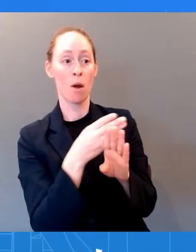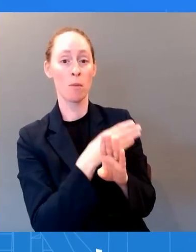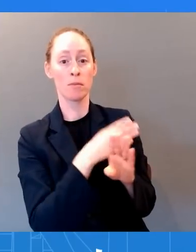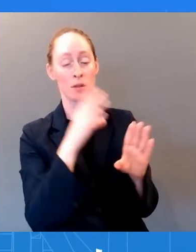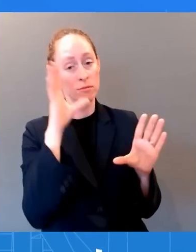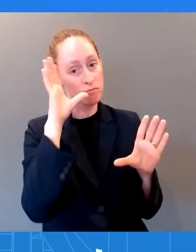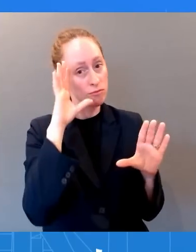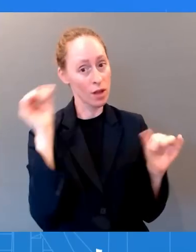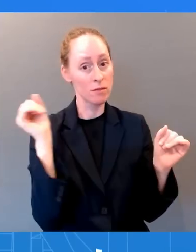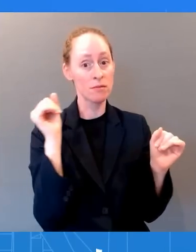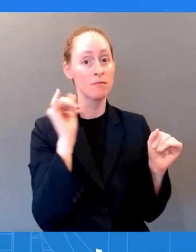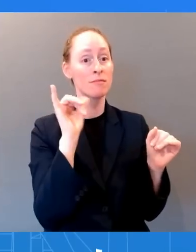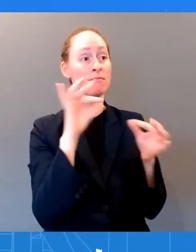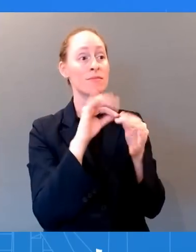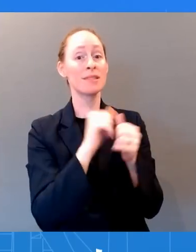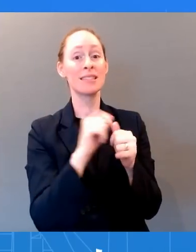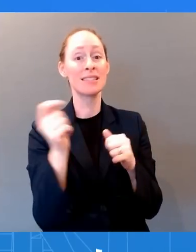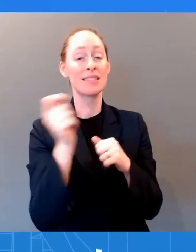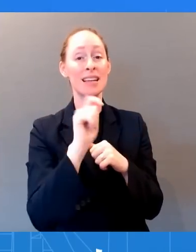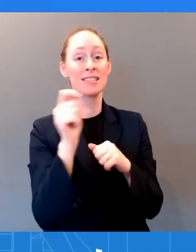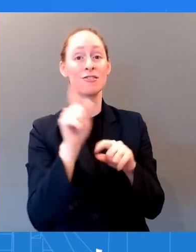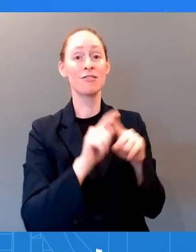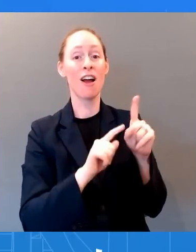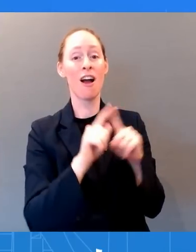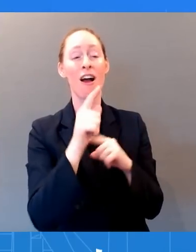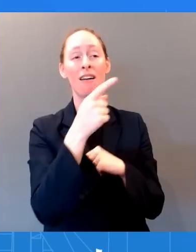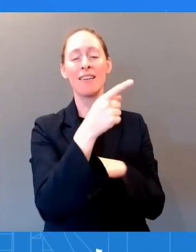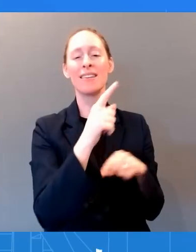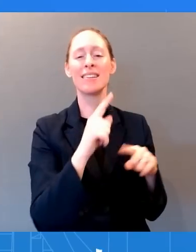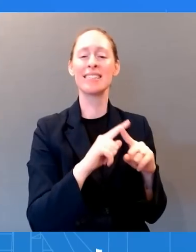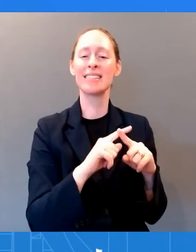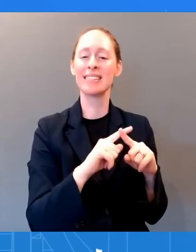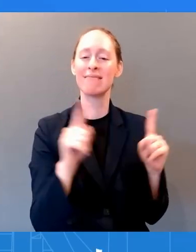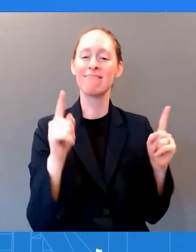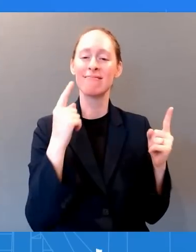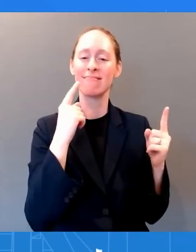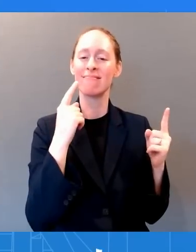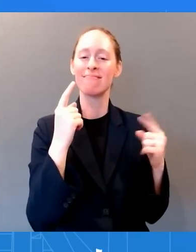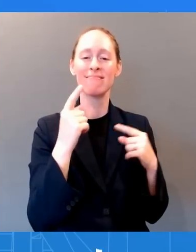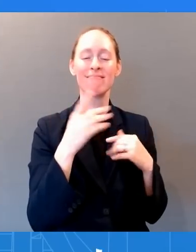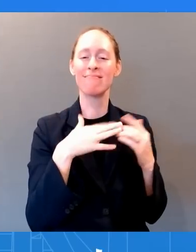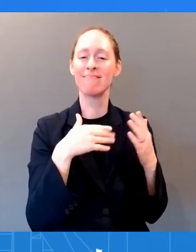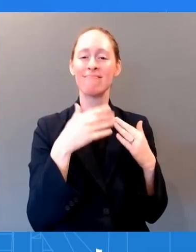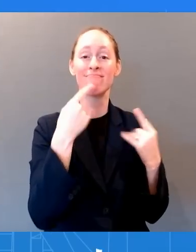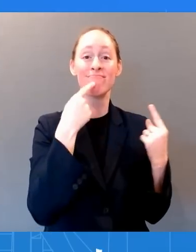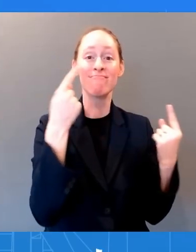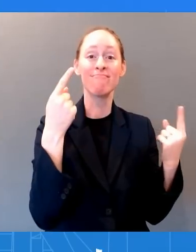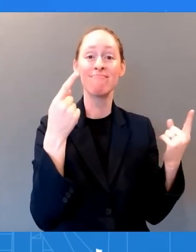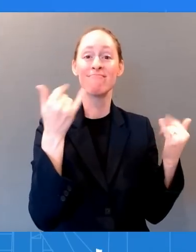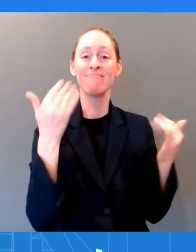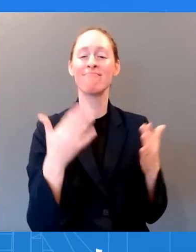That is a different process. That is the U.S. Open that he is part of, and there are a CDC -- federal guidance -- The Press: But --